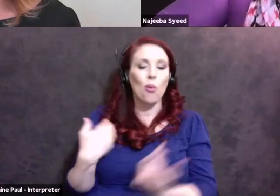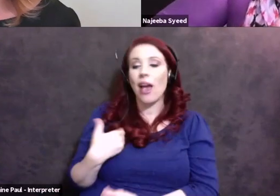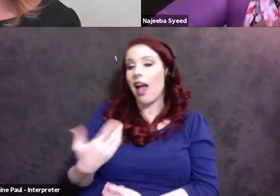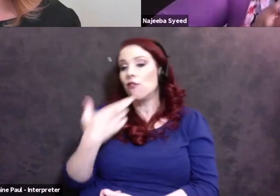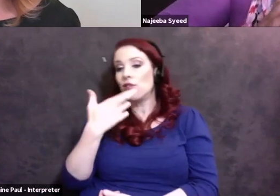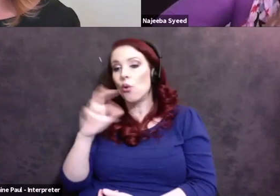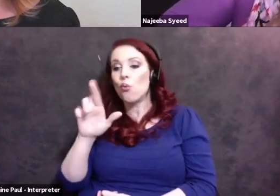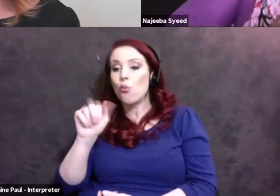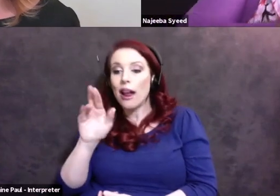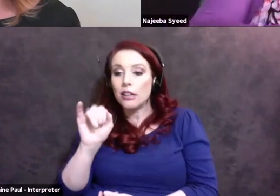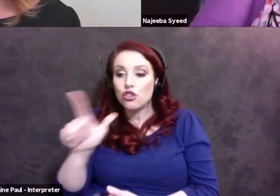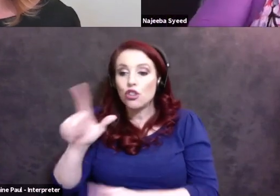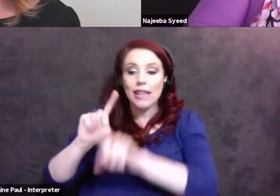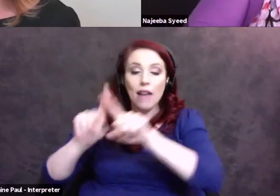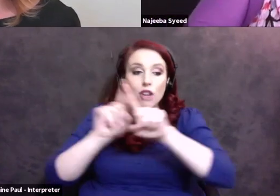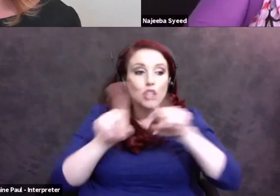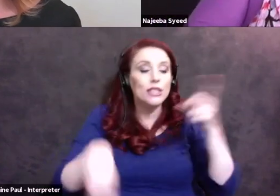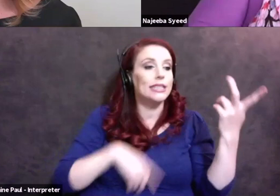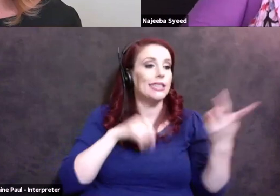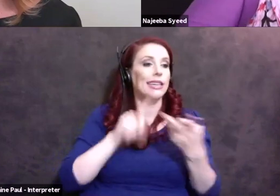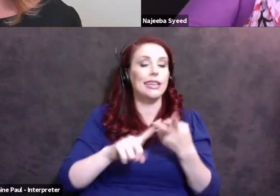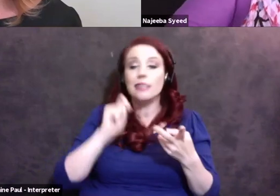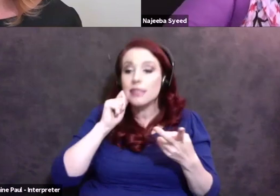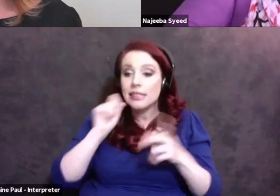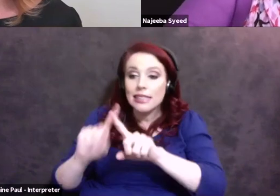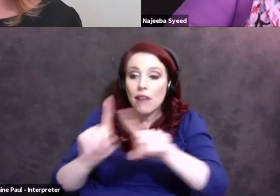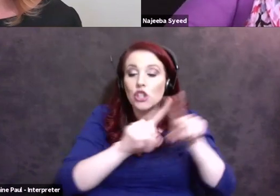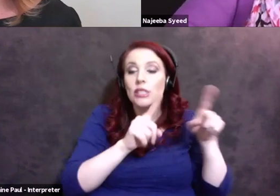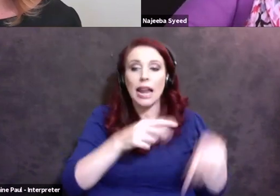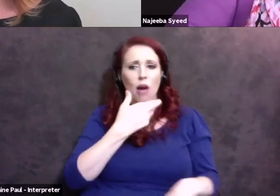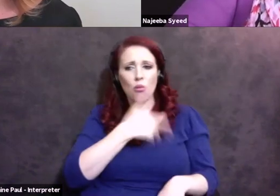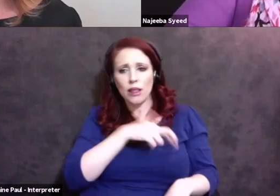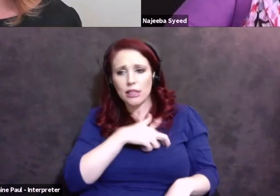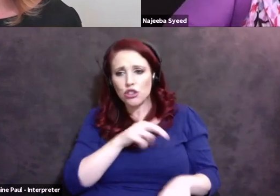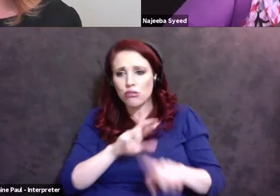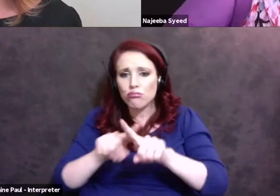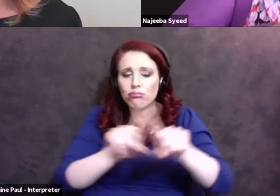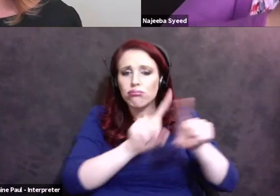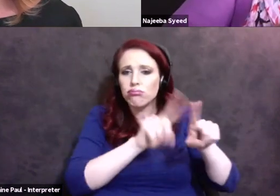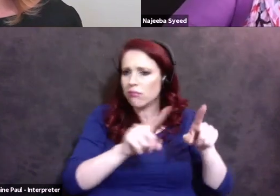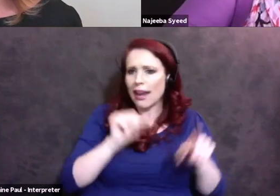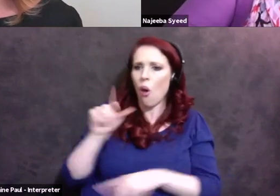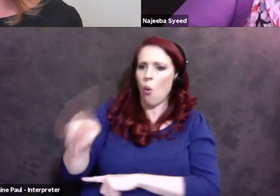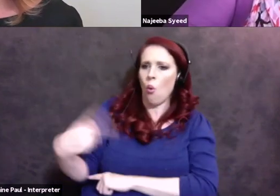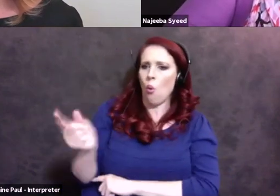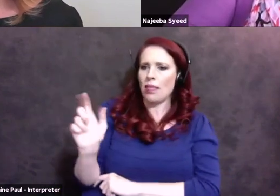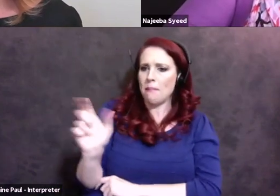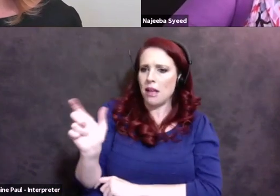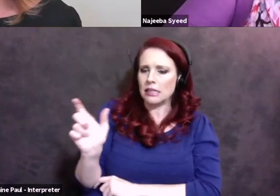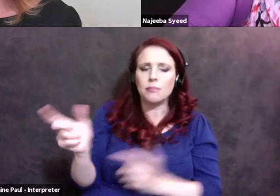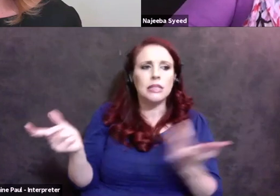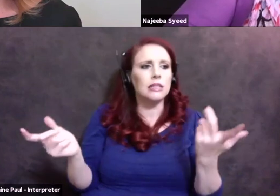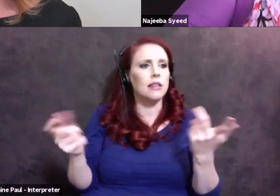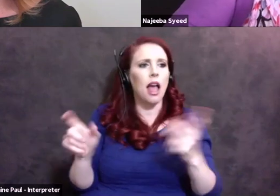diversity and this idea of religious pluralism. That doesn't apply just to muslims